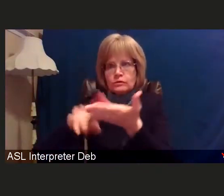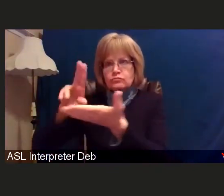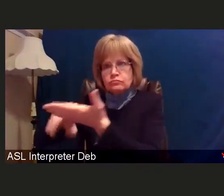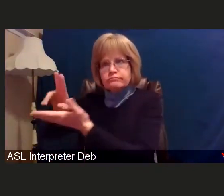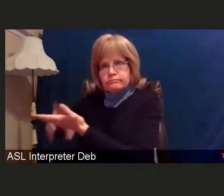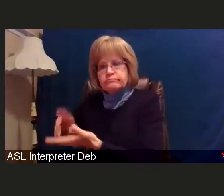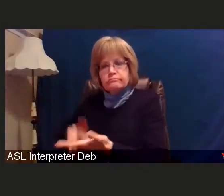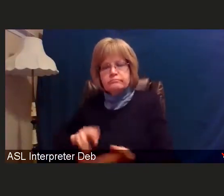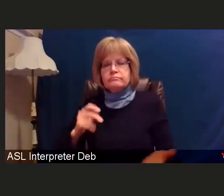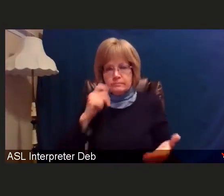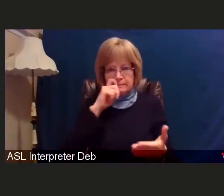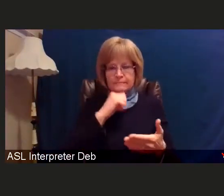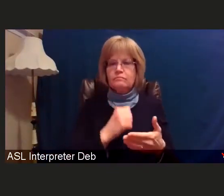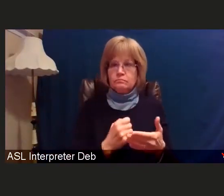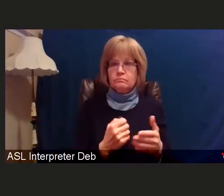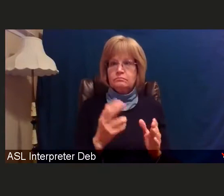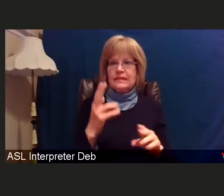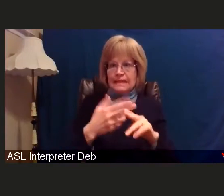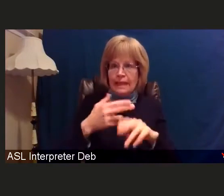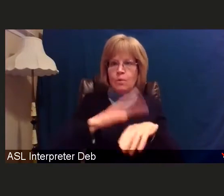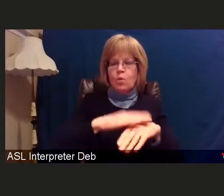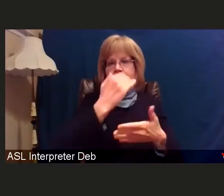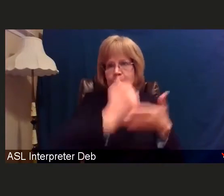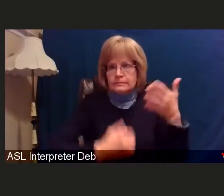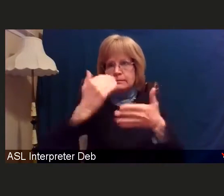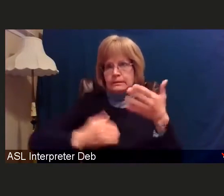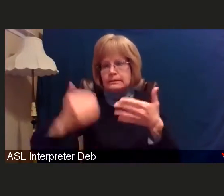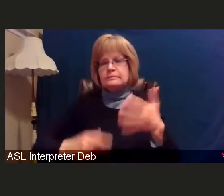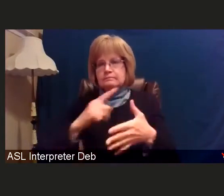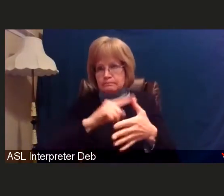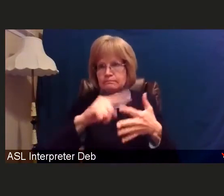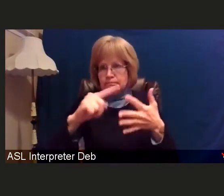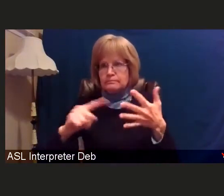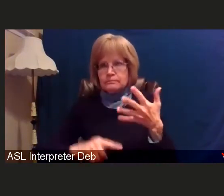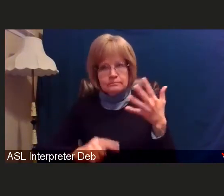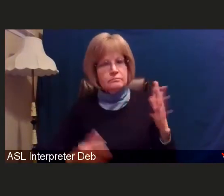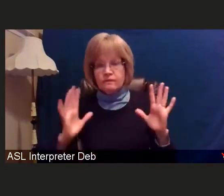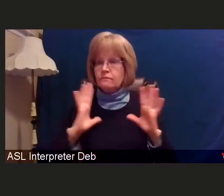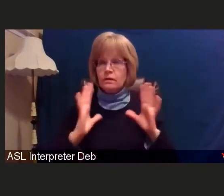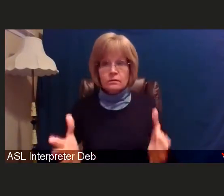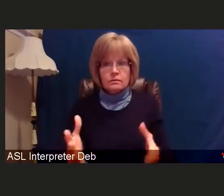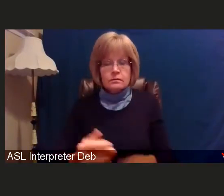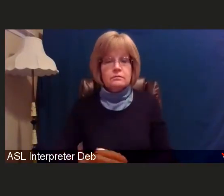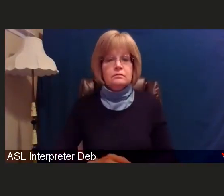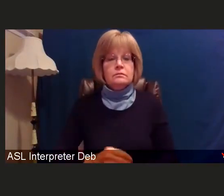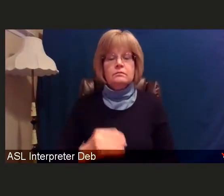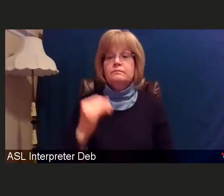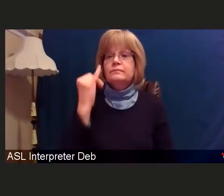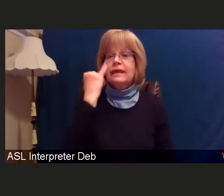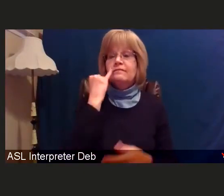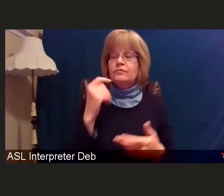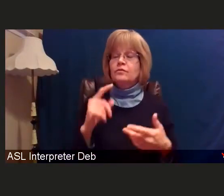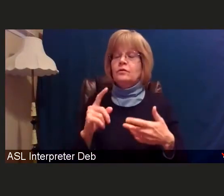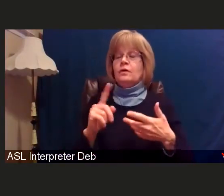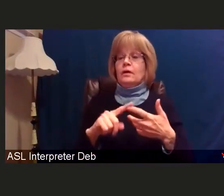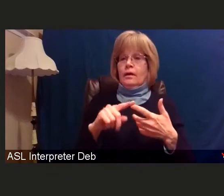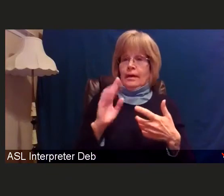With that being said, it's also important to realize that if you do register at least, you know, through Beebe Healthcare, through our list,